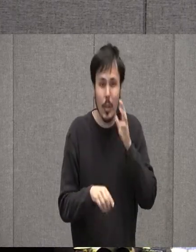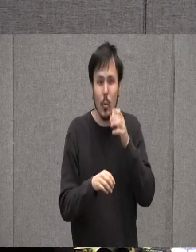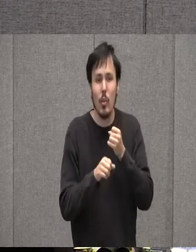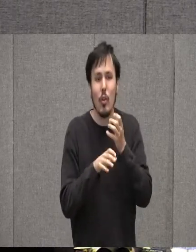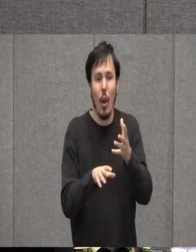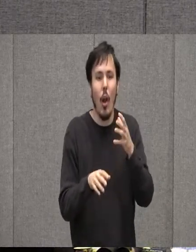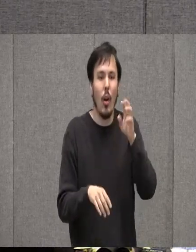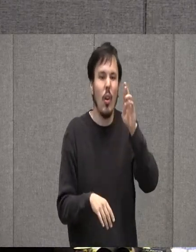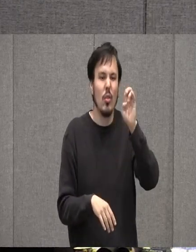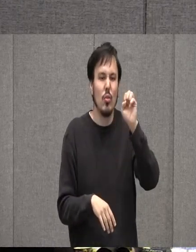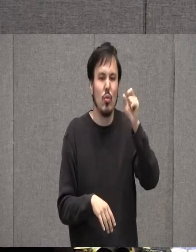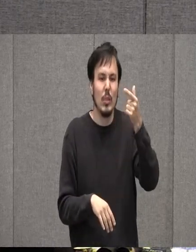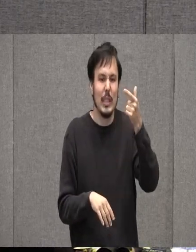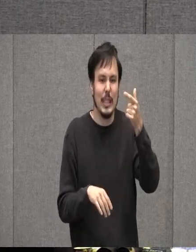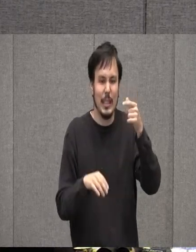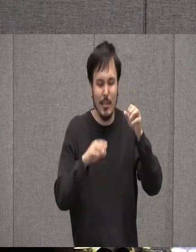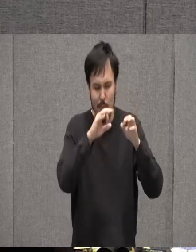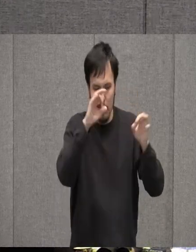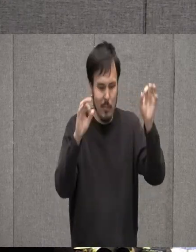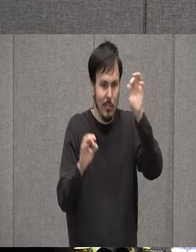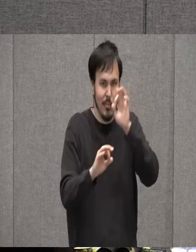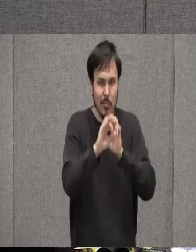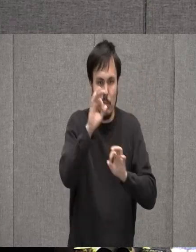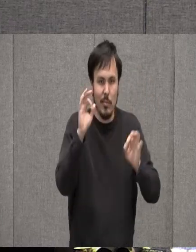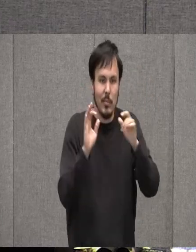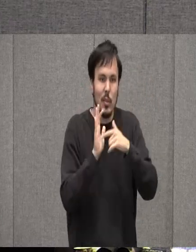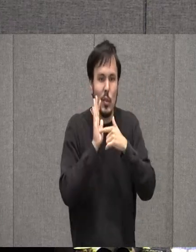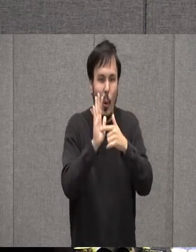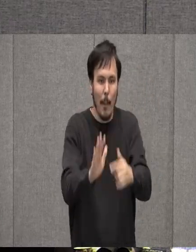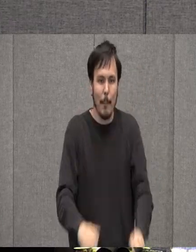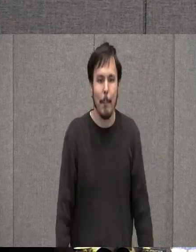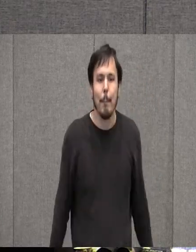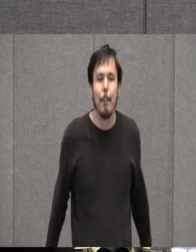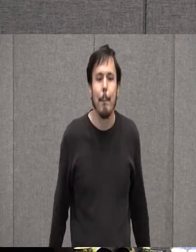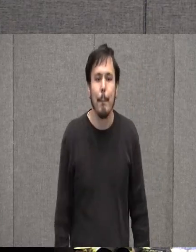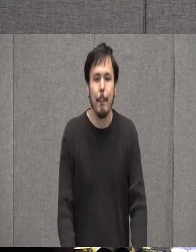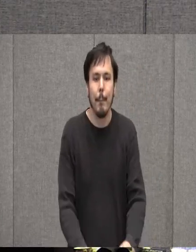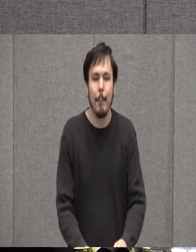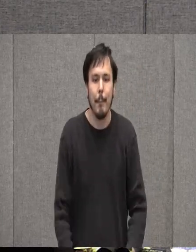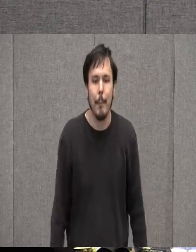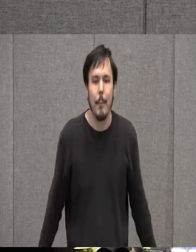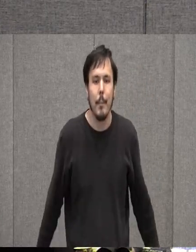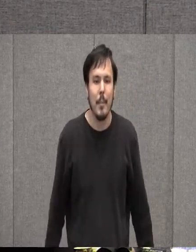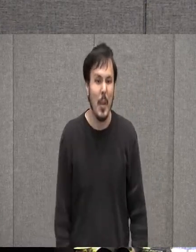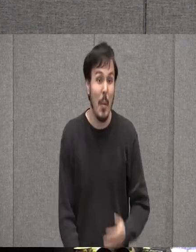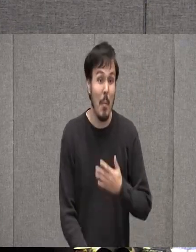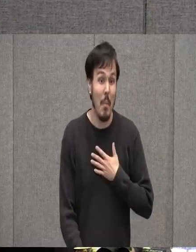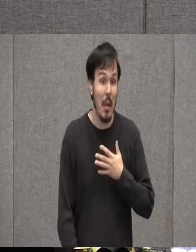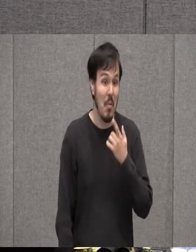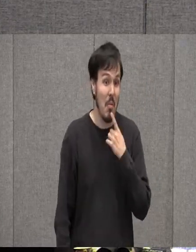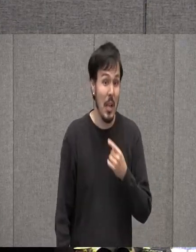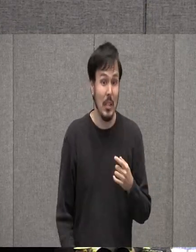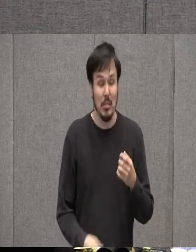I'll use this one that I did yesterday 'cause I added another color to it. My red one is very red and goopy.